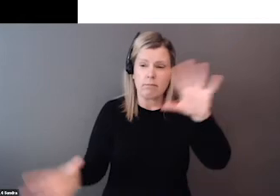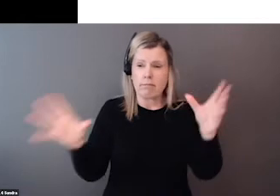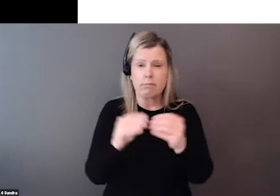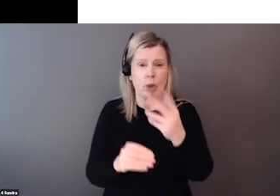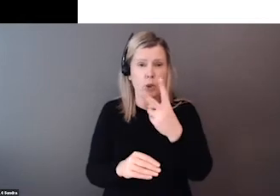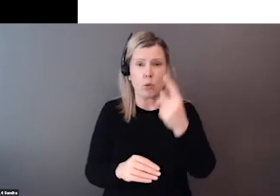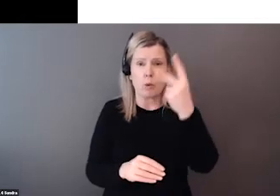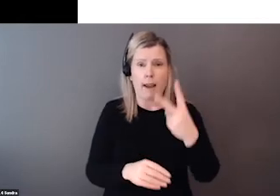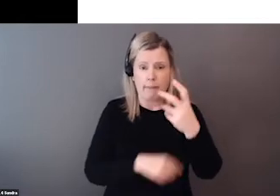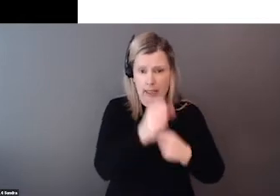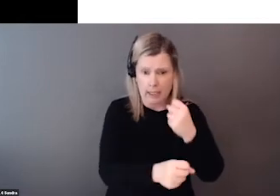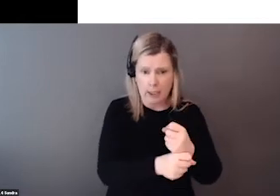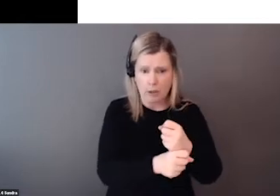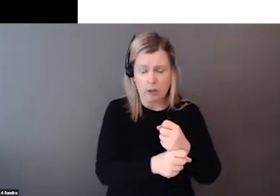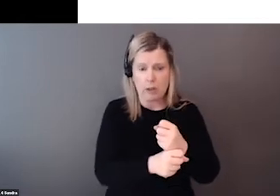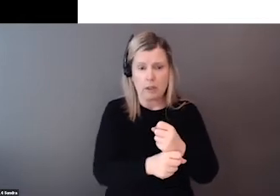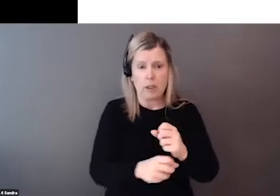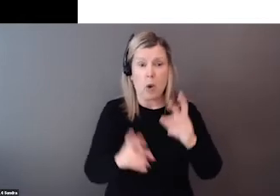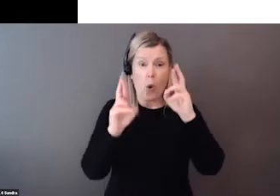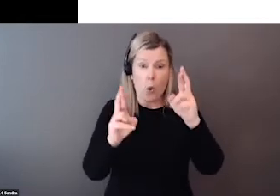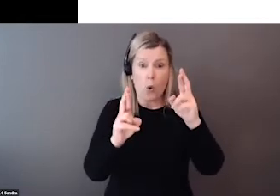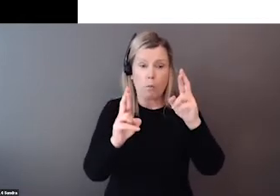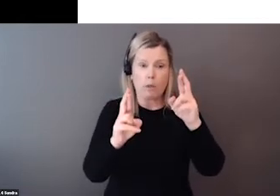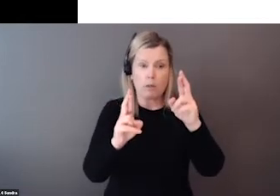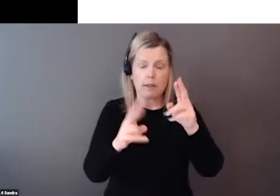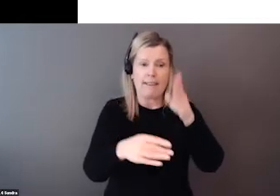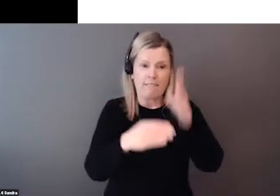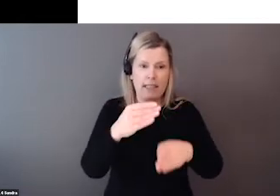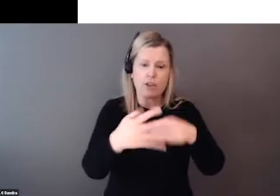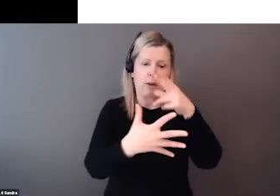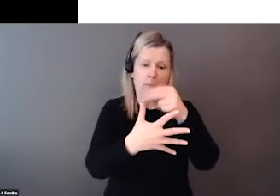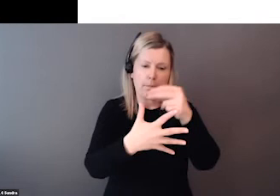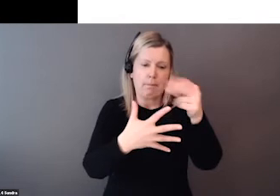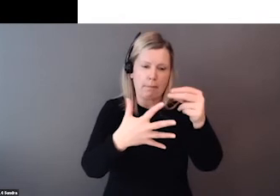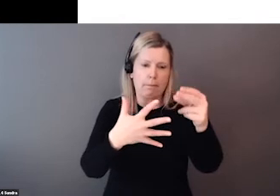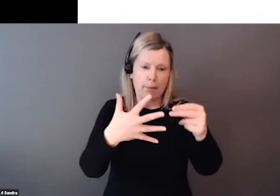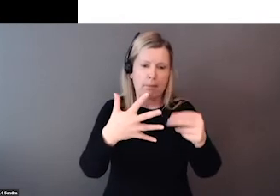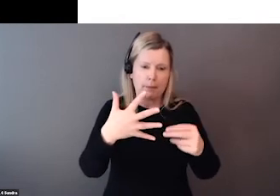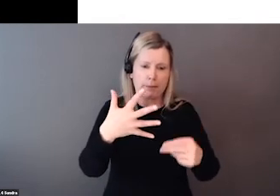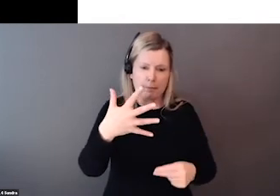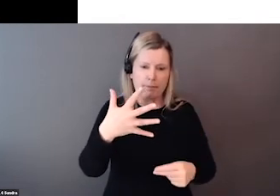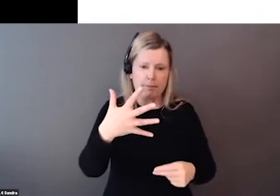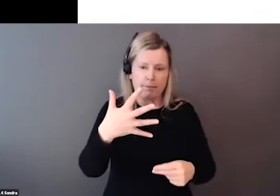and we hope to accomplish each phase of the research process in this two-and-a-half-year window.